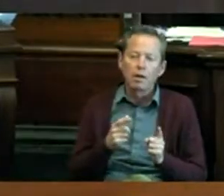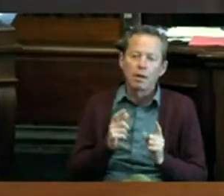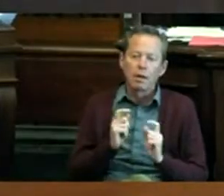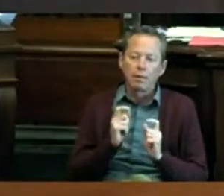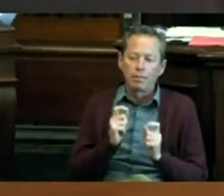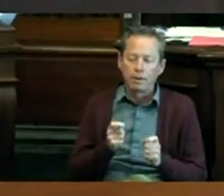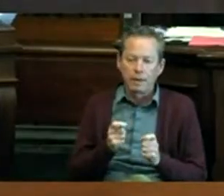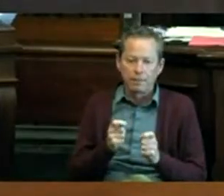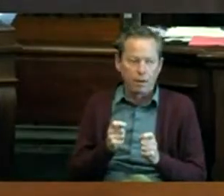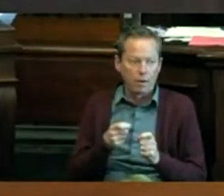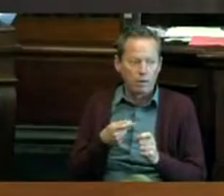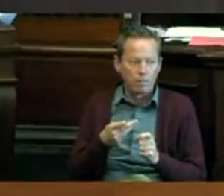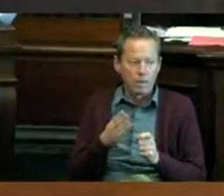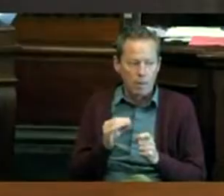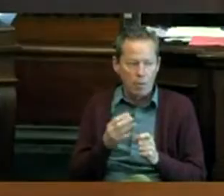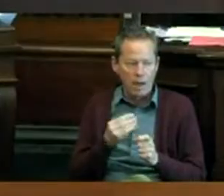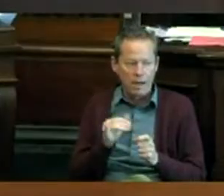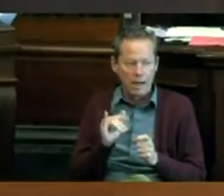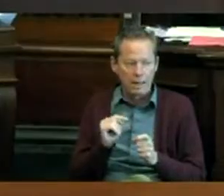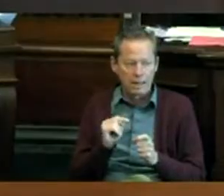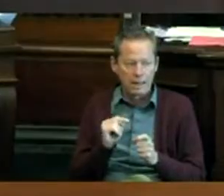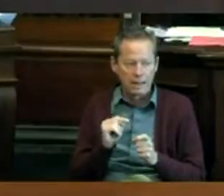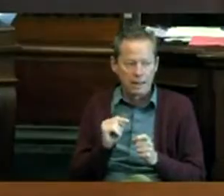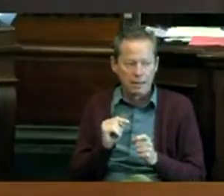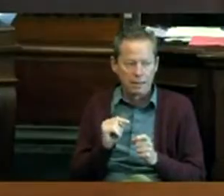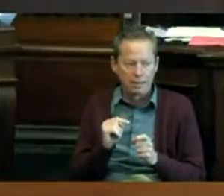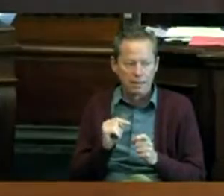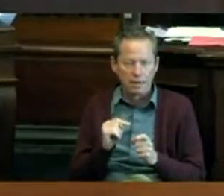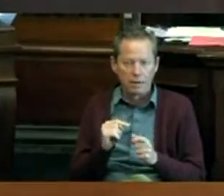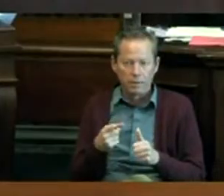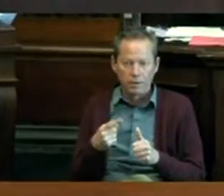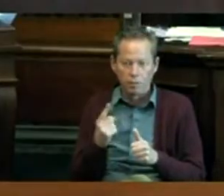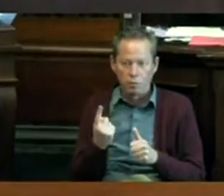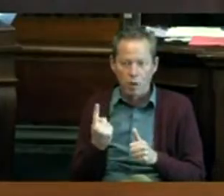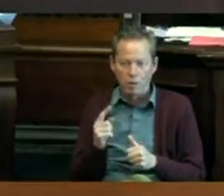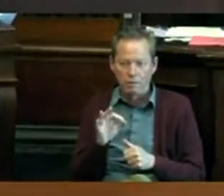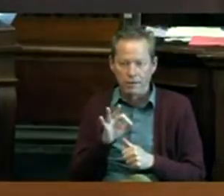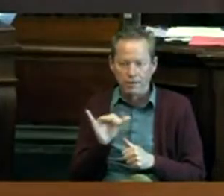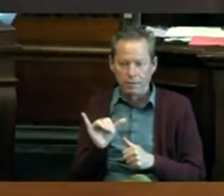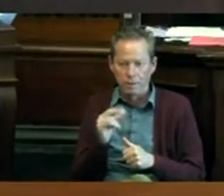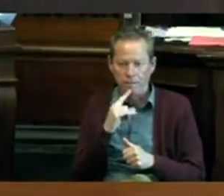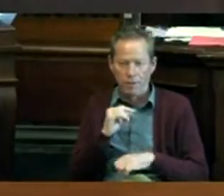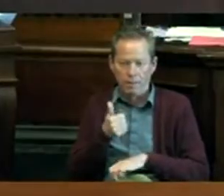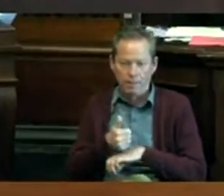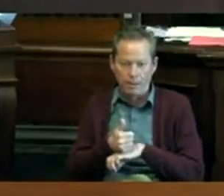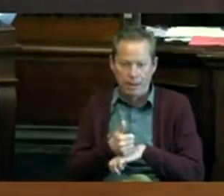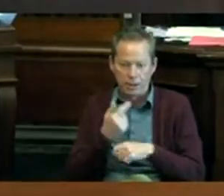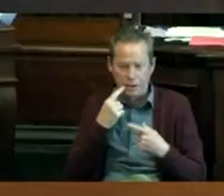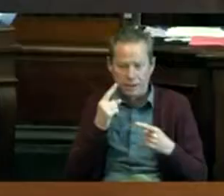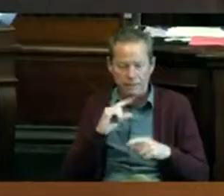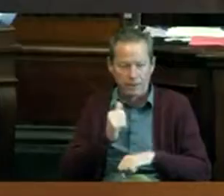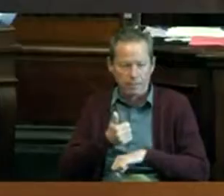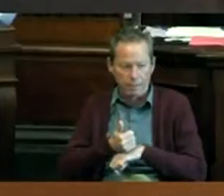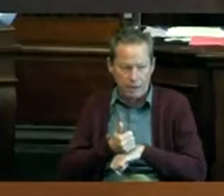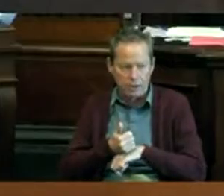this something that's a couple of years down the line? I would